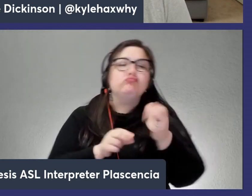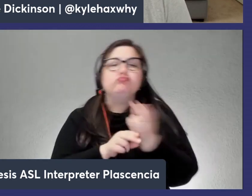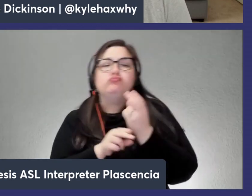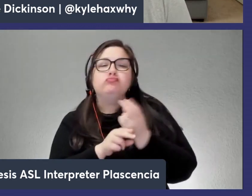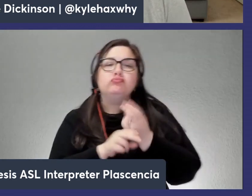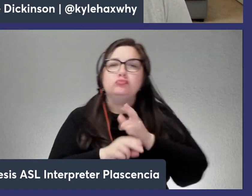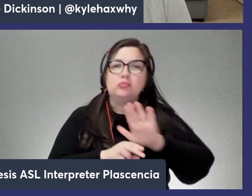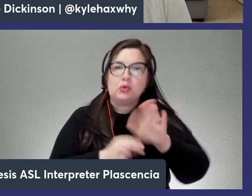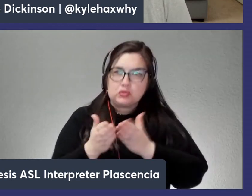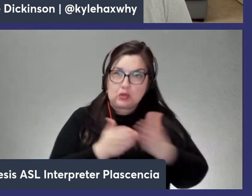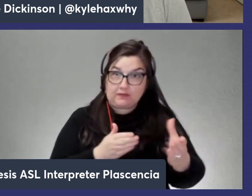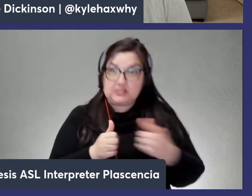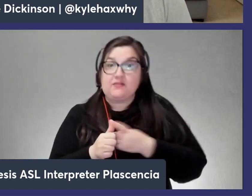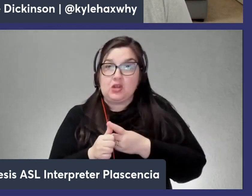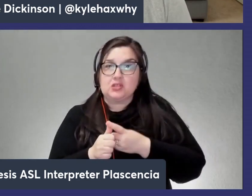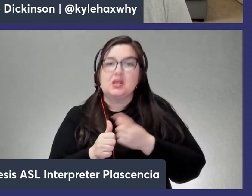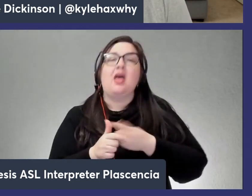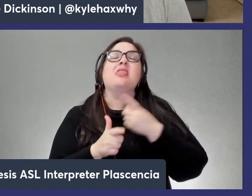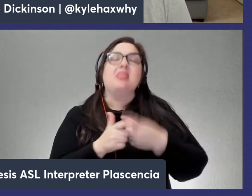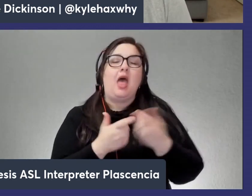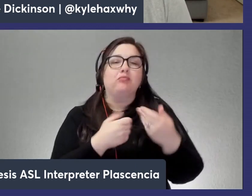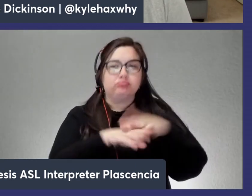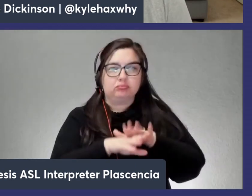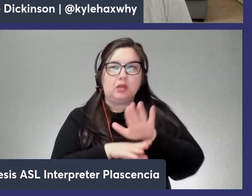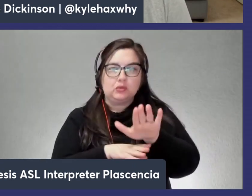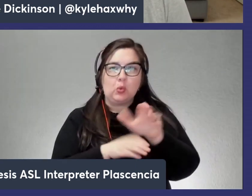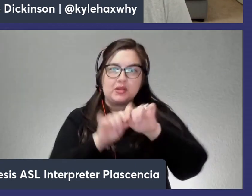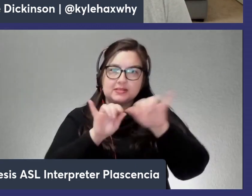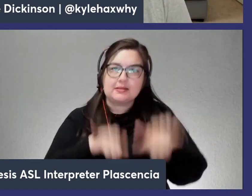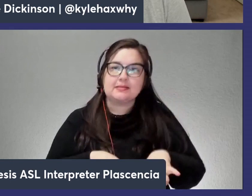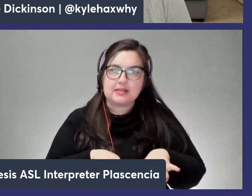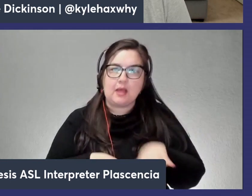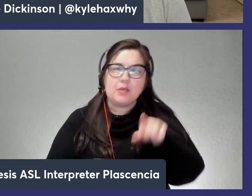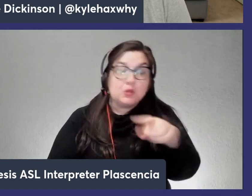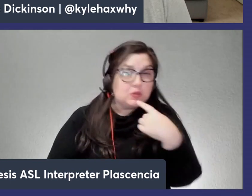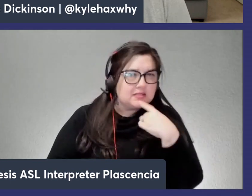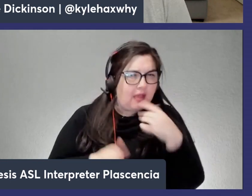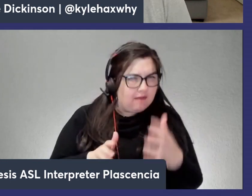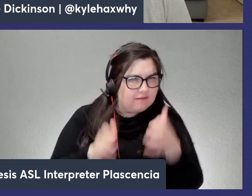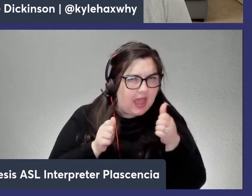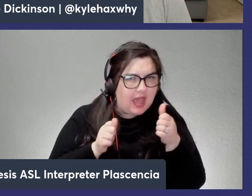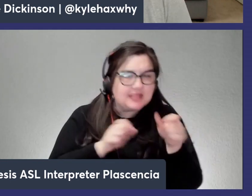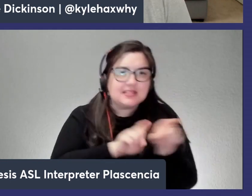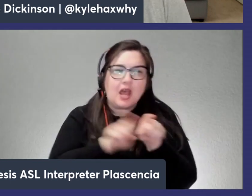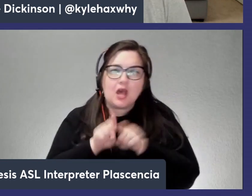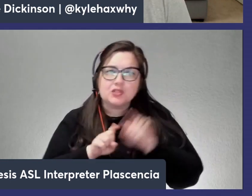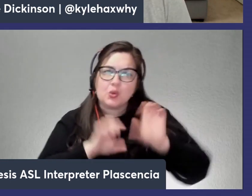Hmm, so when you say fast, you said fast, but you also mentioned chat, so does that mean that if we,